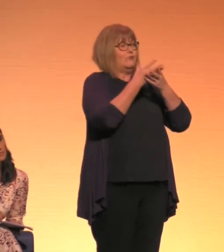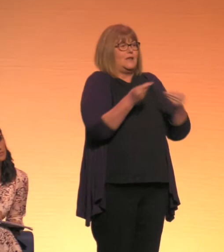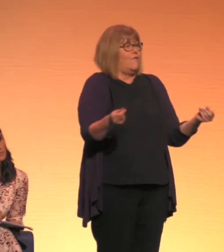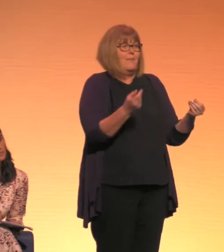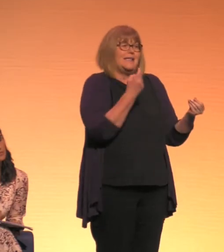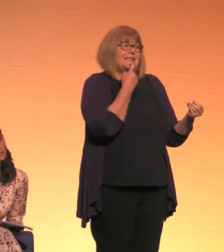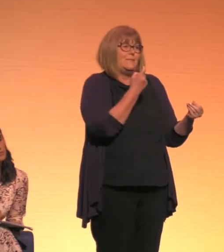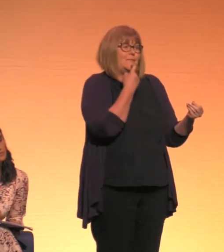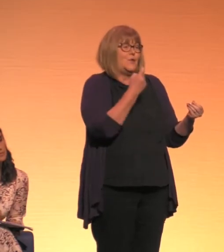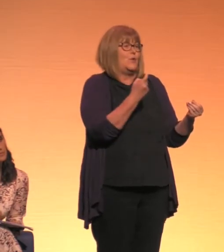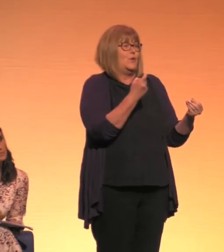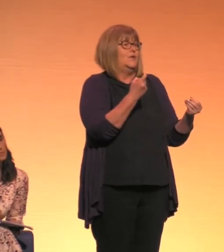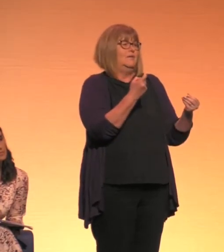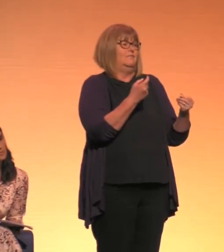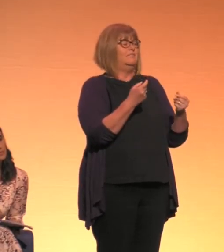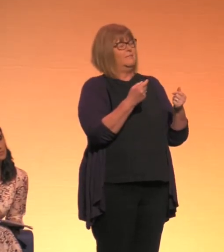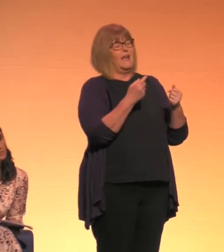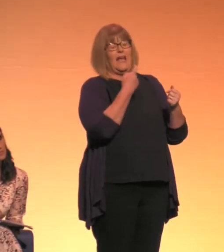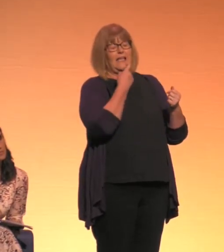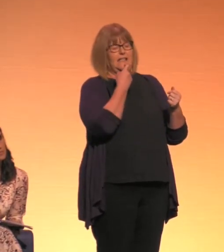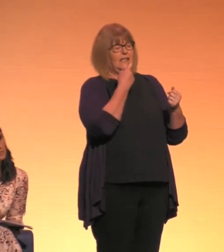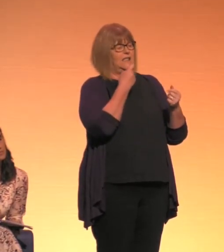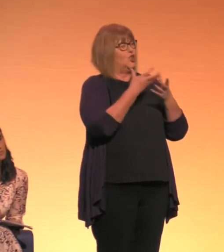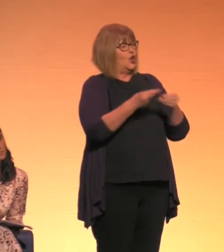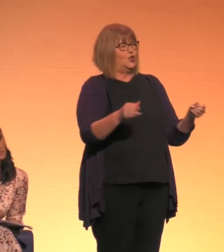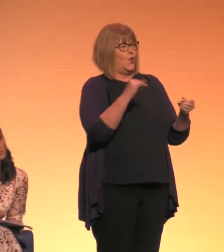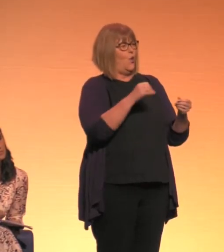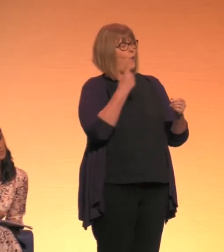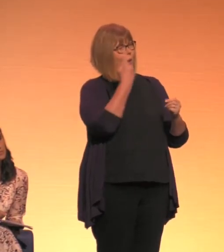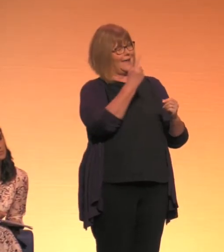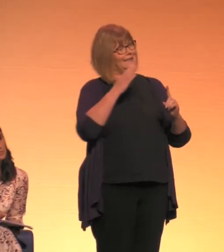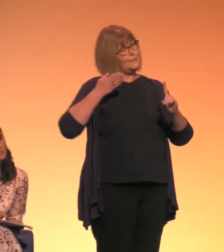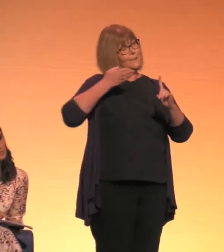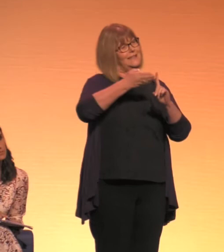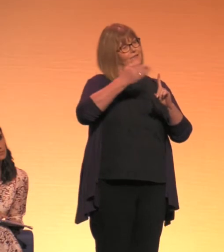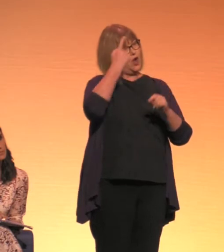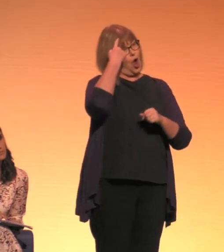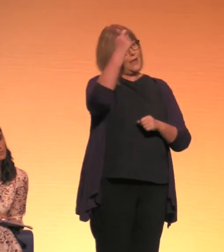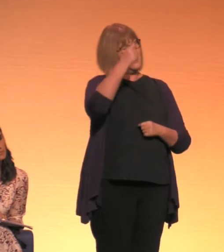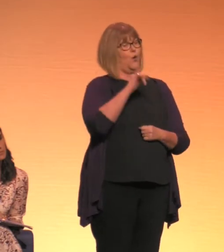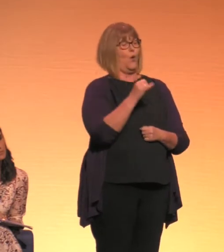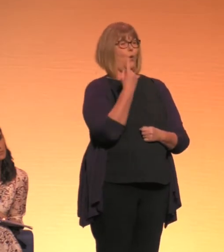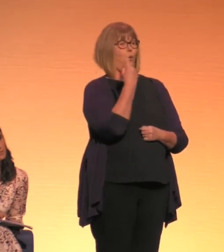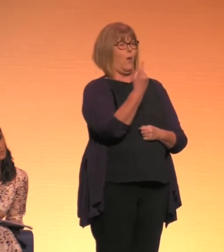unidimensional solutions, or by one particular idea, or one actor.